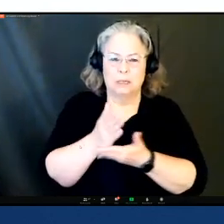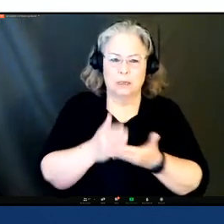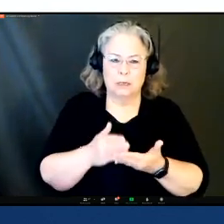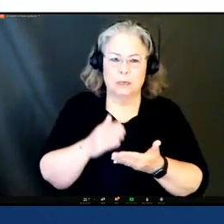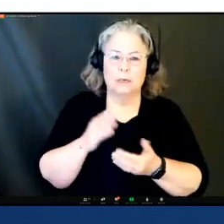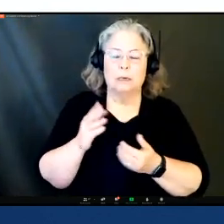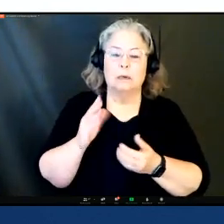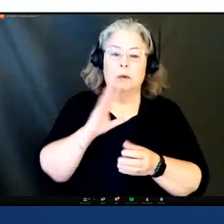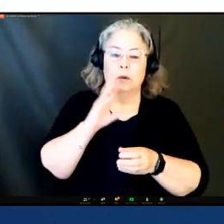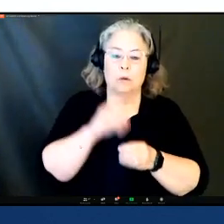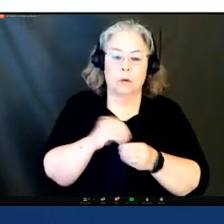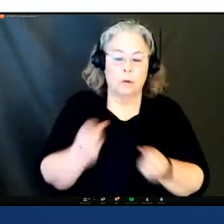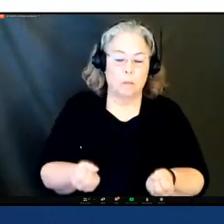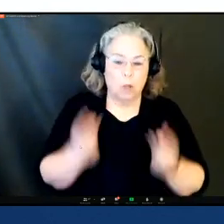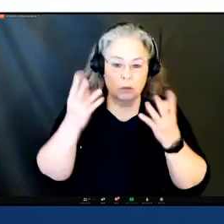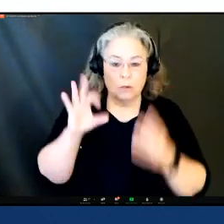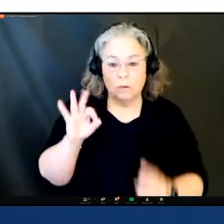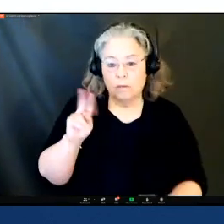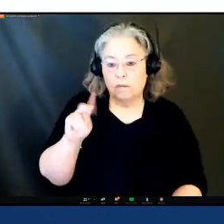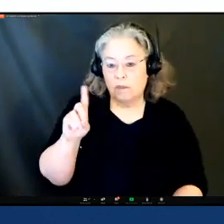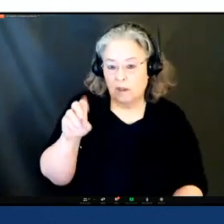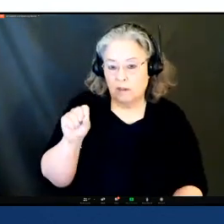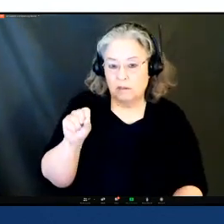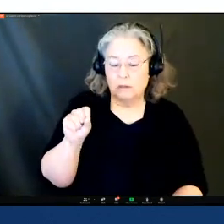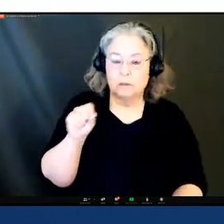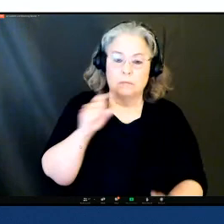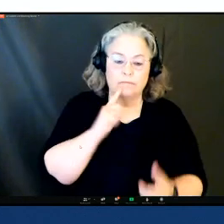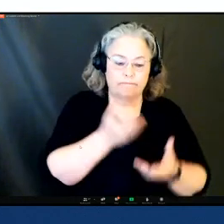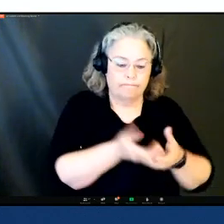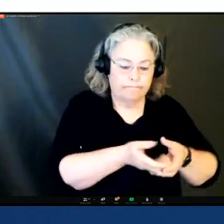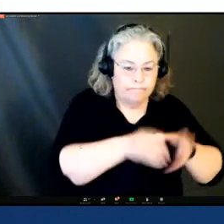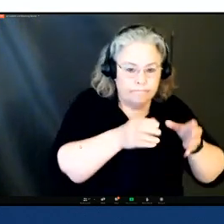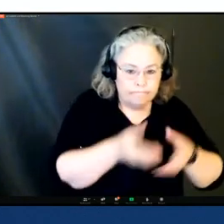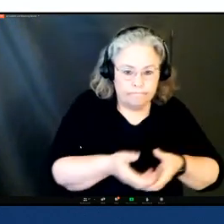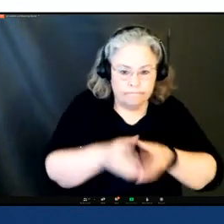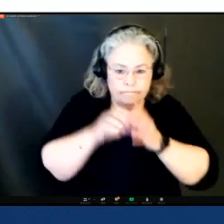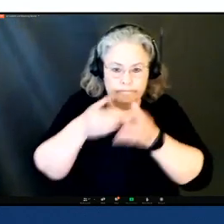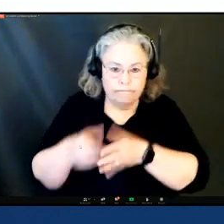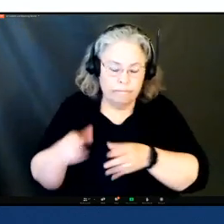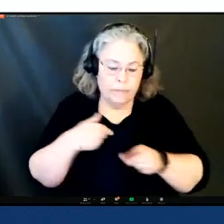multiple funds, which are discrete pots of money that have their own sources of revenue.